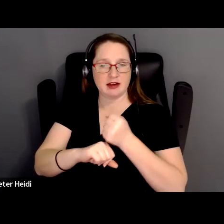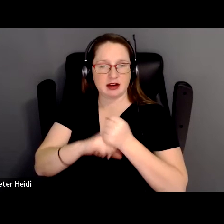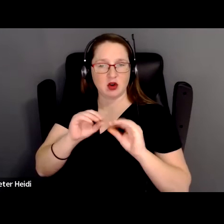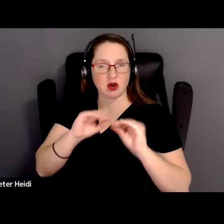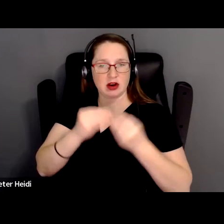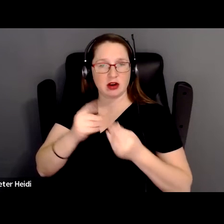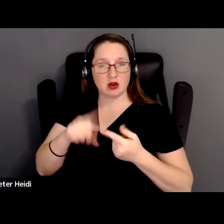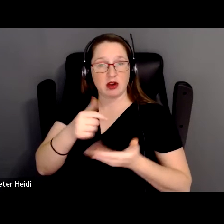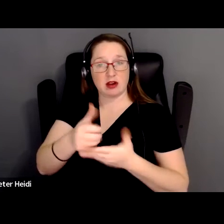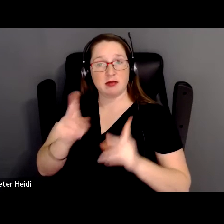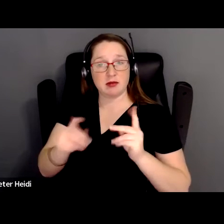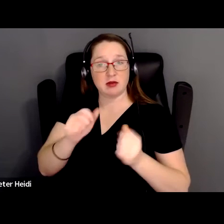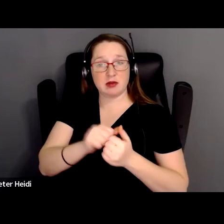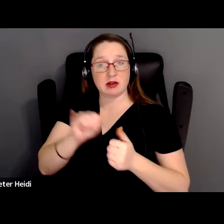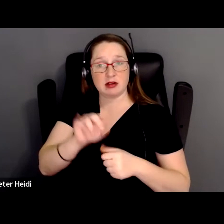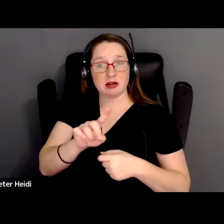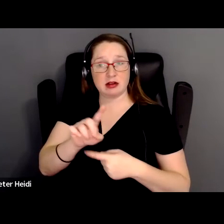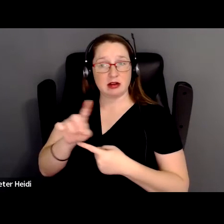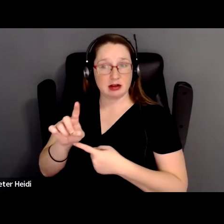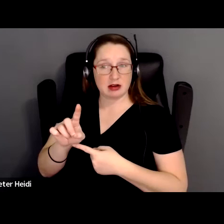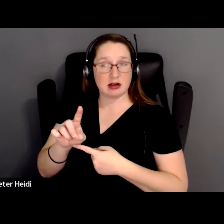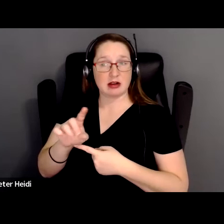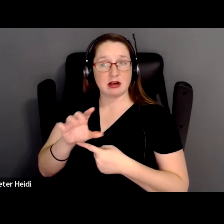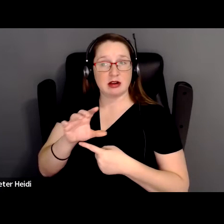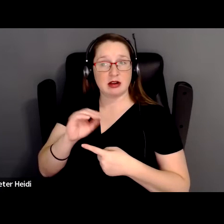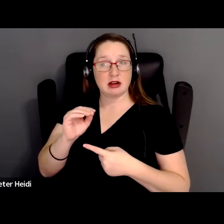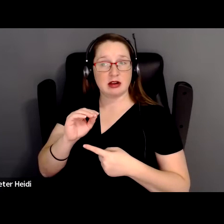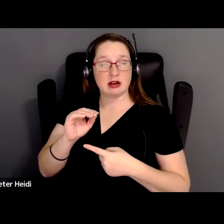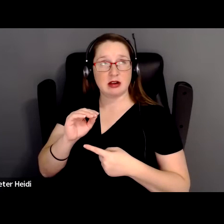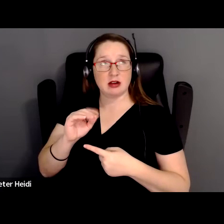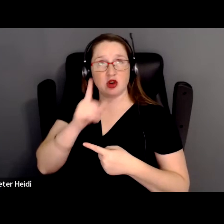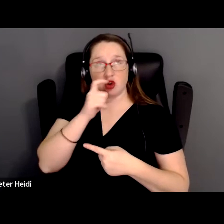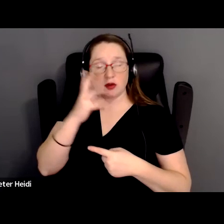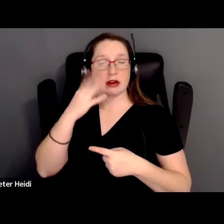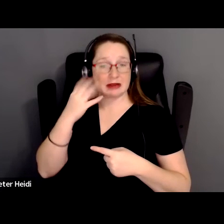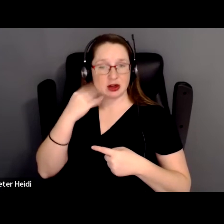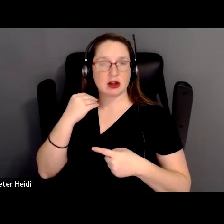help people with intellectual and developmental disabilities who are experiencing difficulties